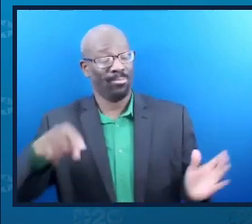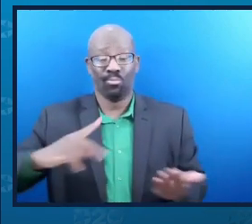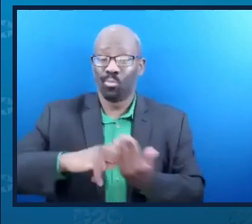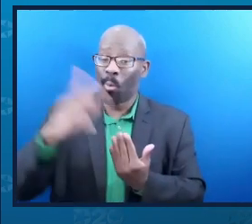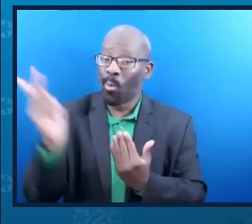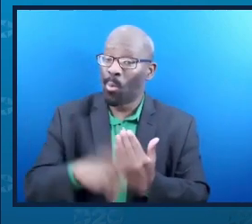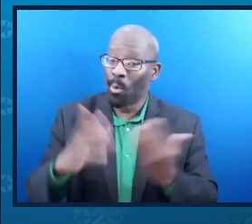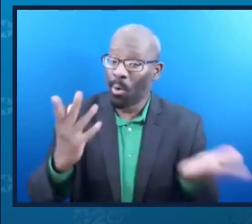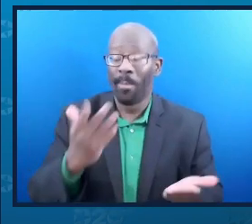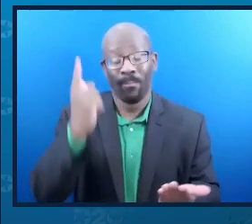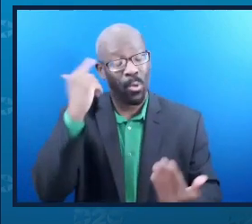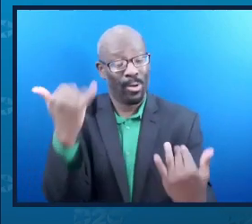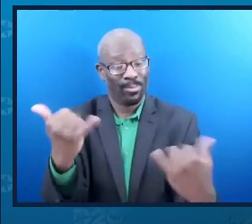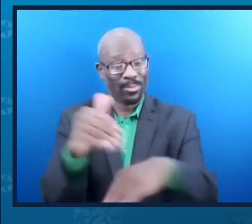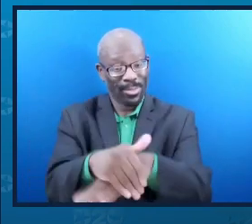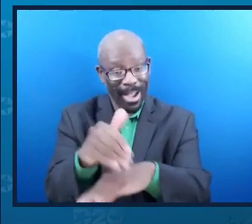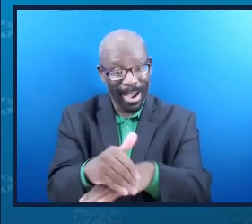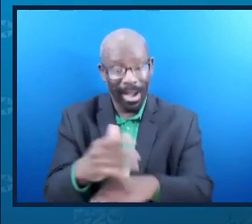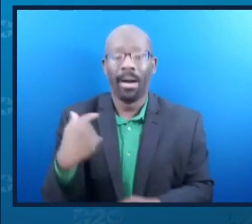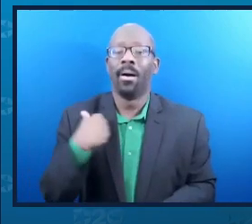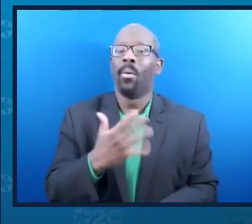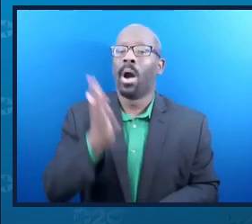PROGRAM NOR EVENING.